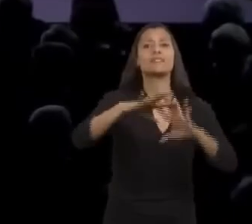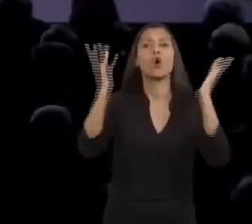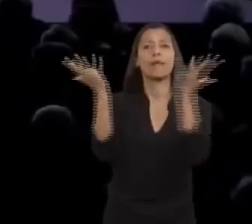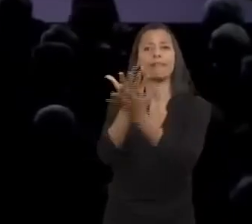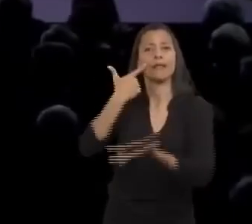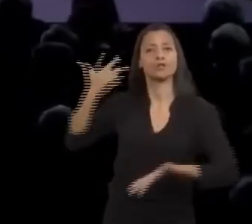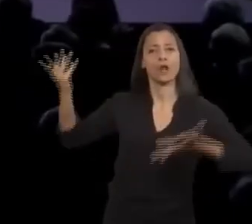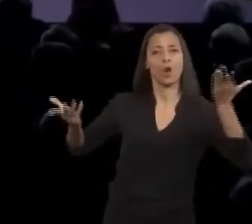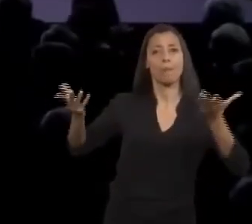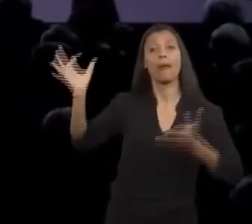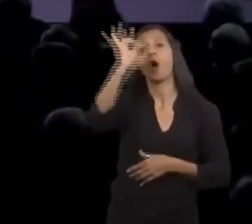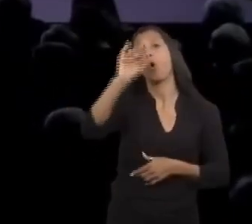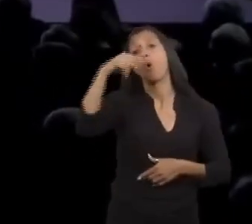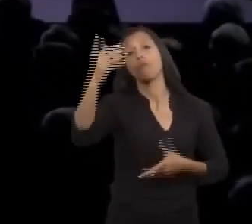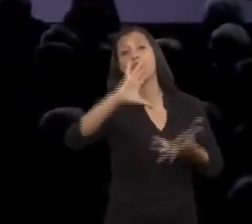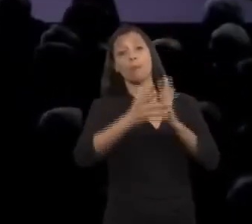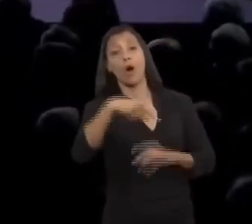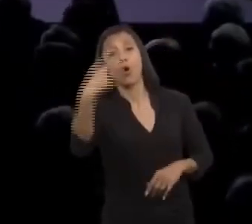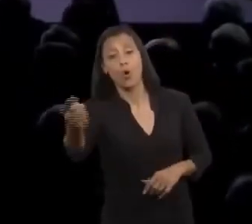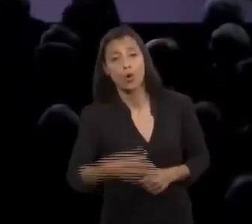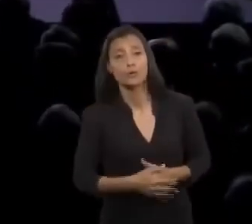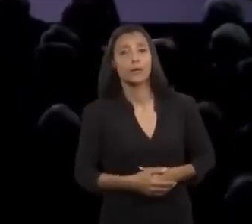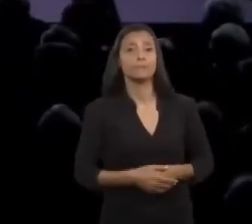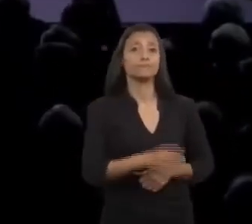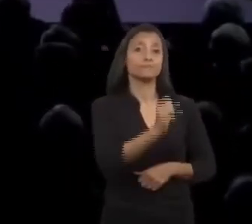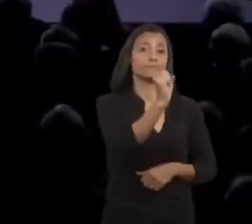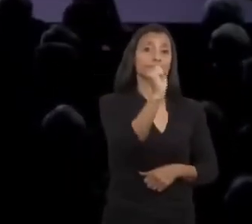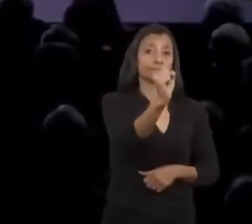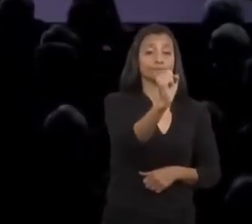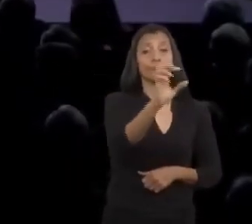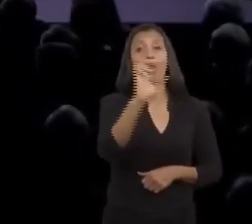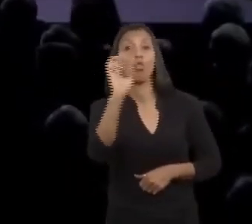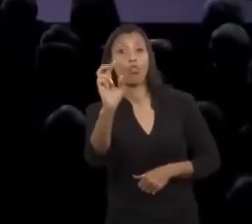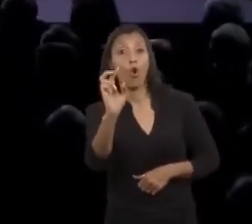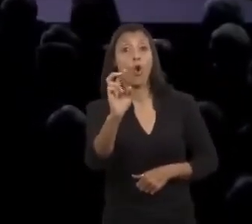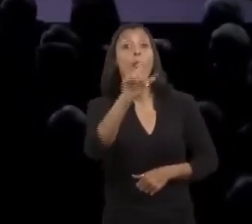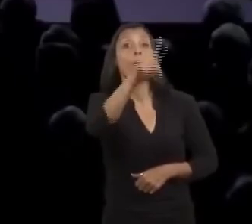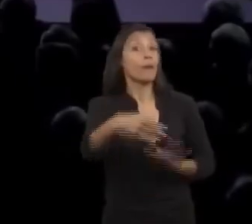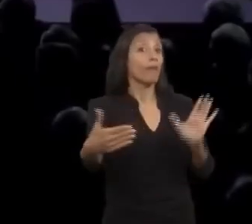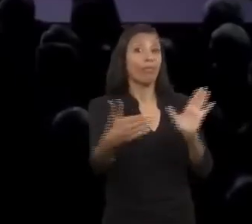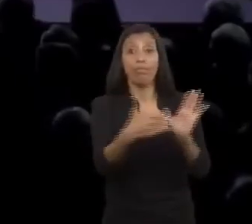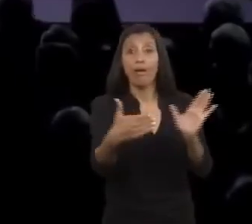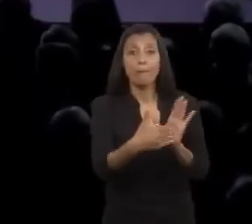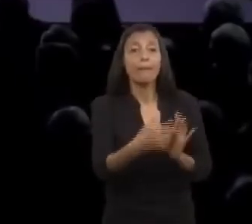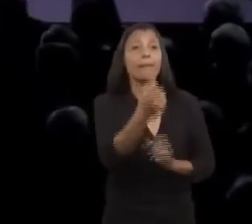Or, in other words, the type of change is the level of local price over the international price.